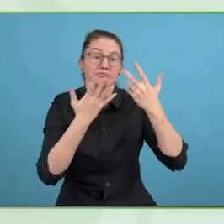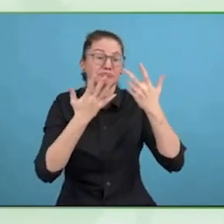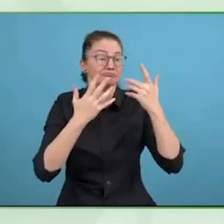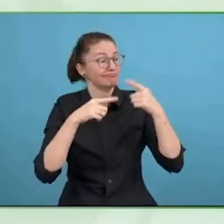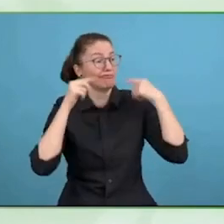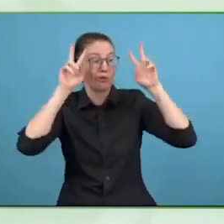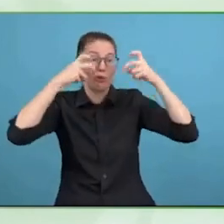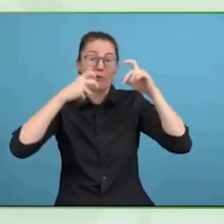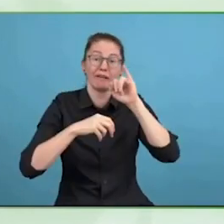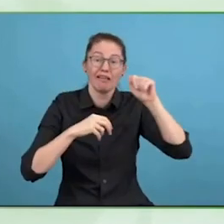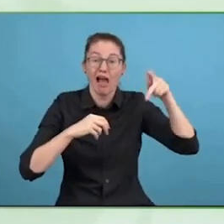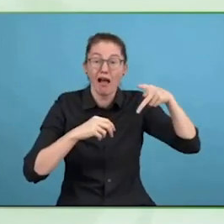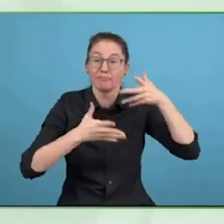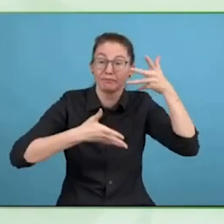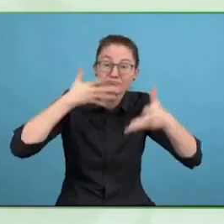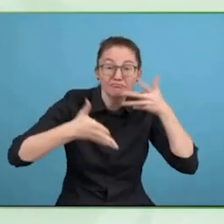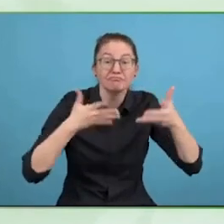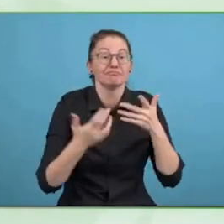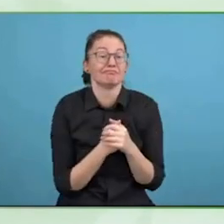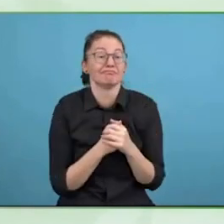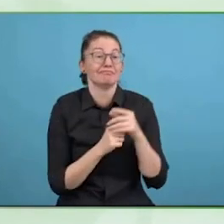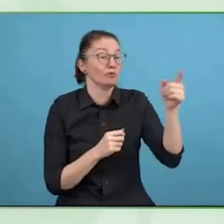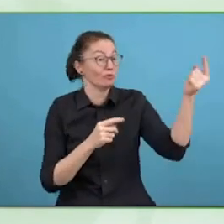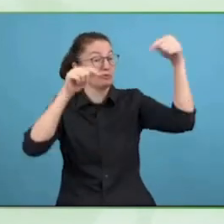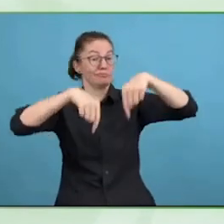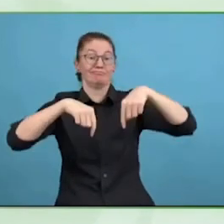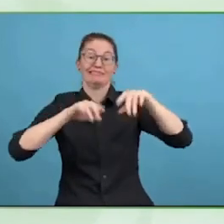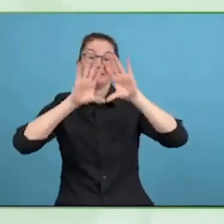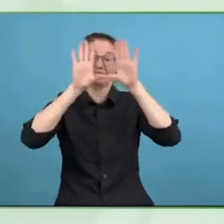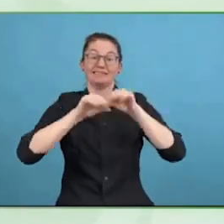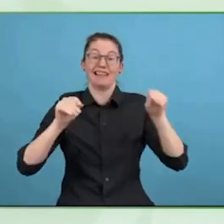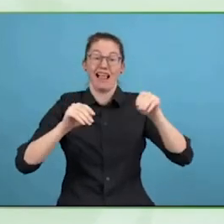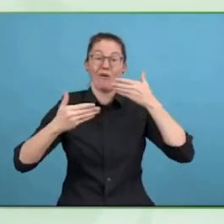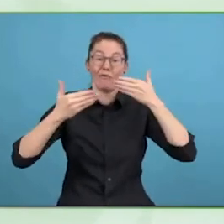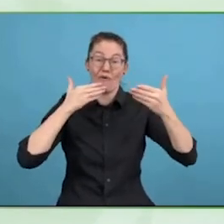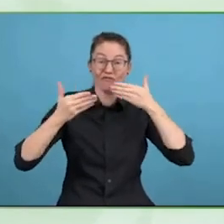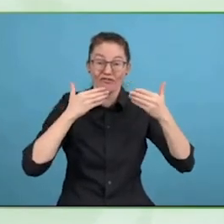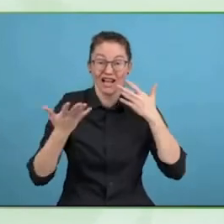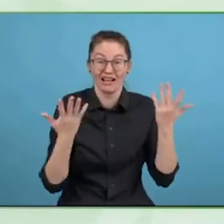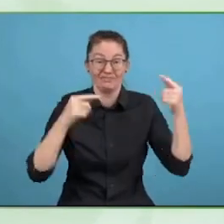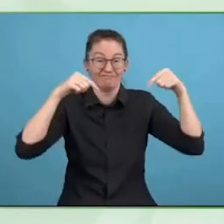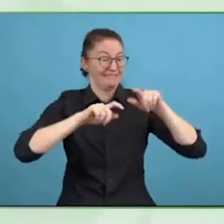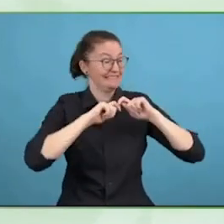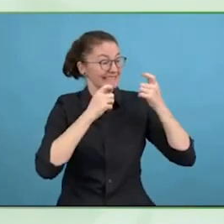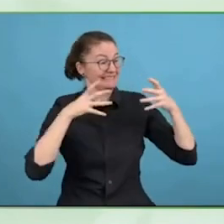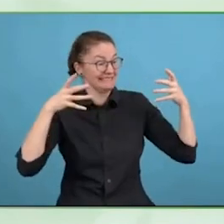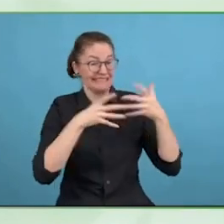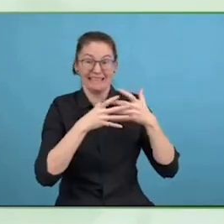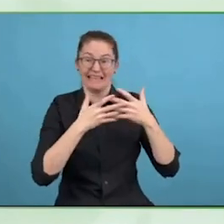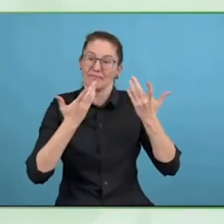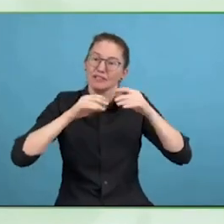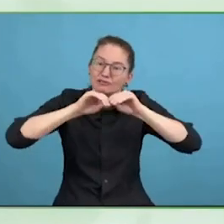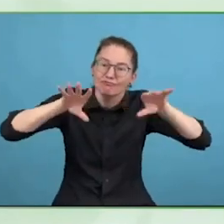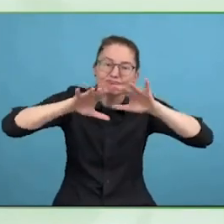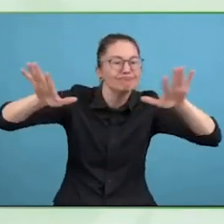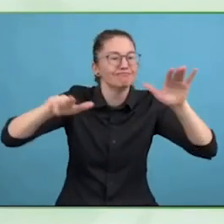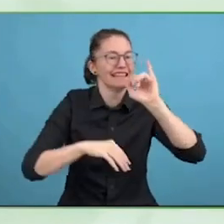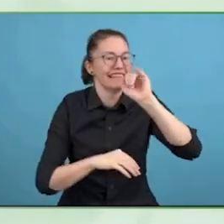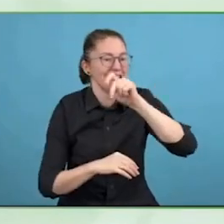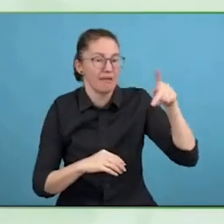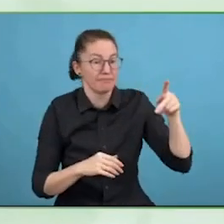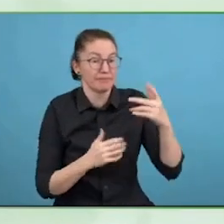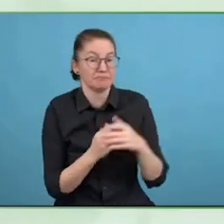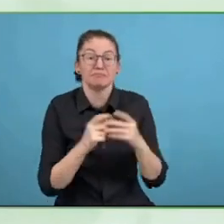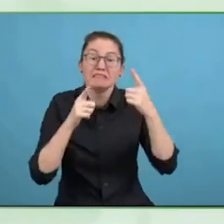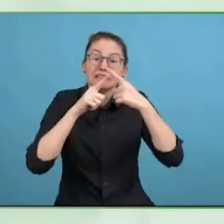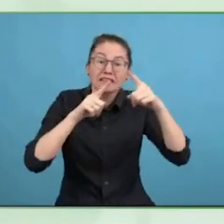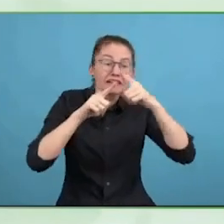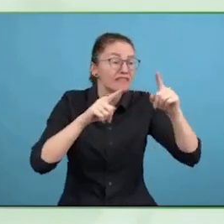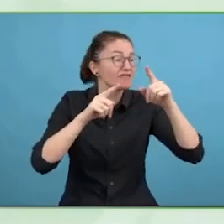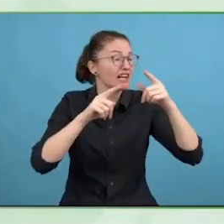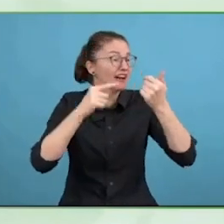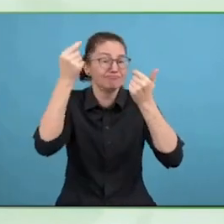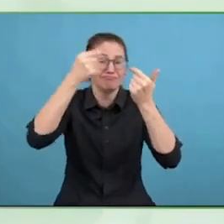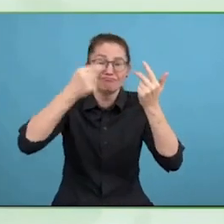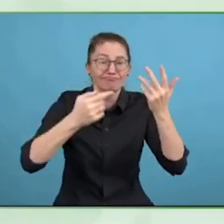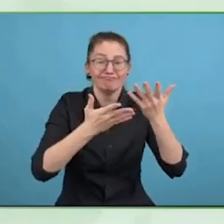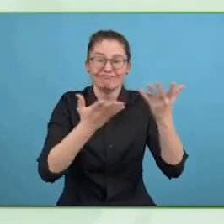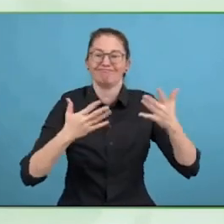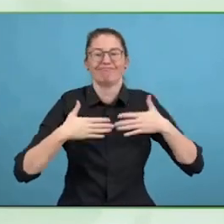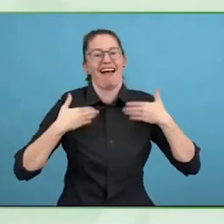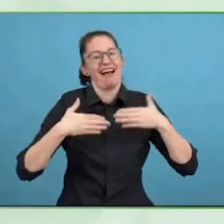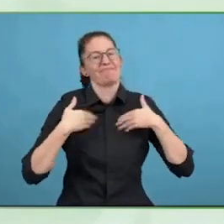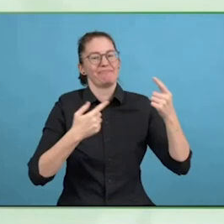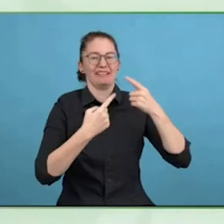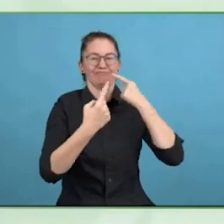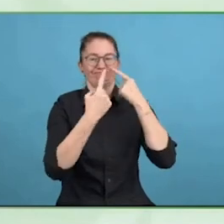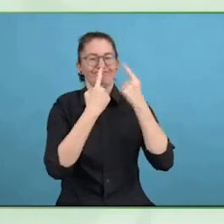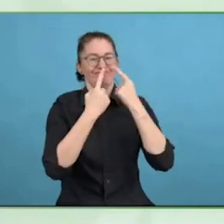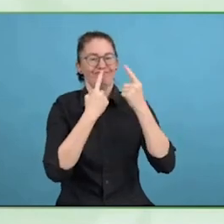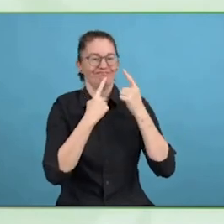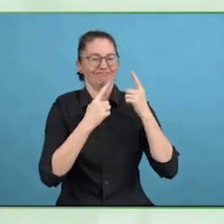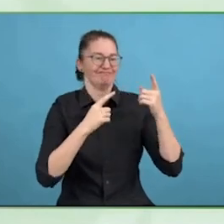OK, we will have a very short summary of what was just talked